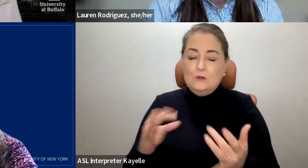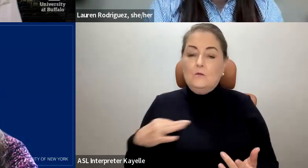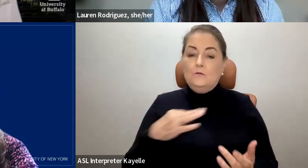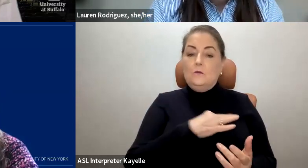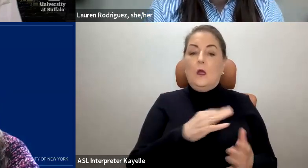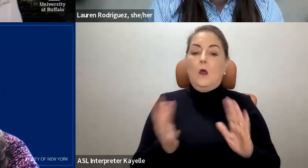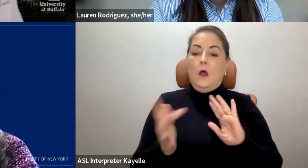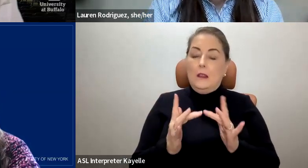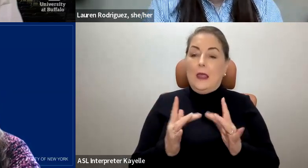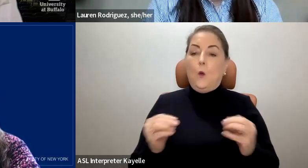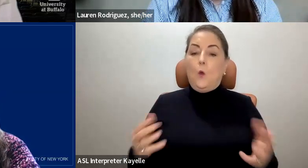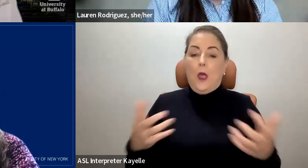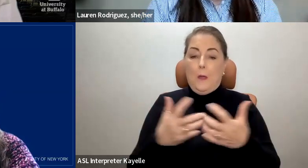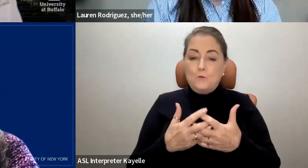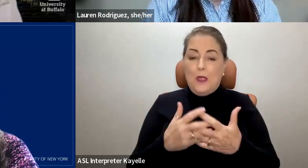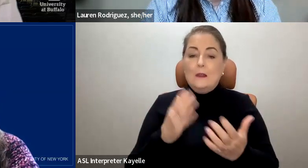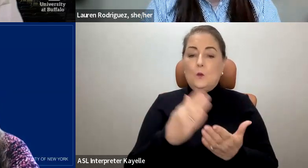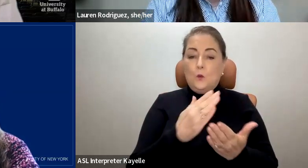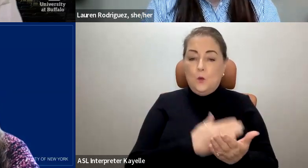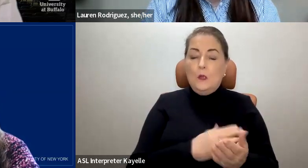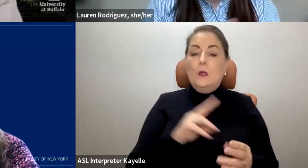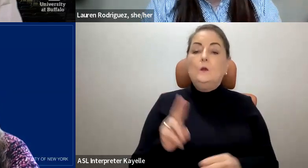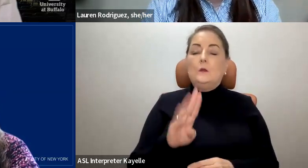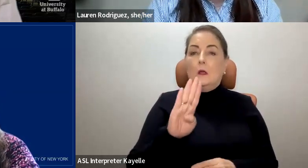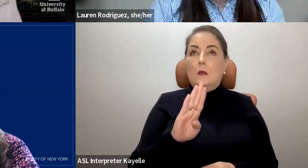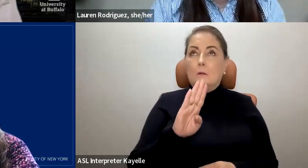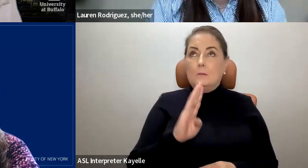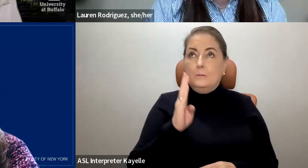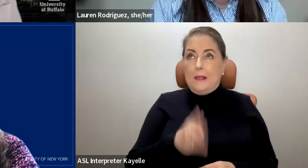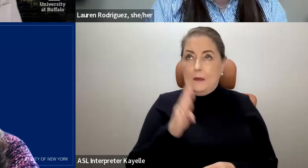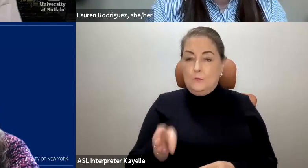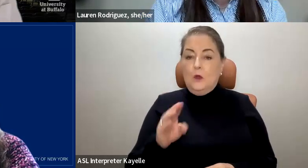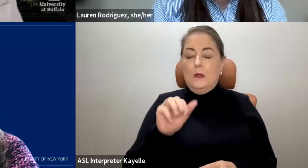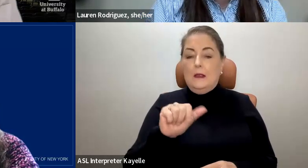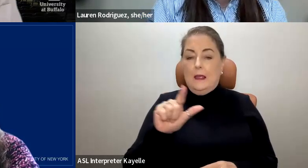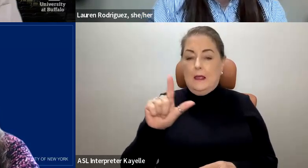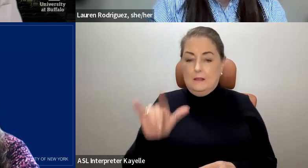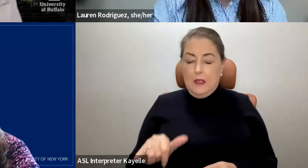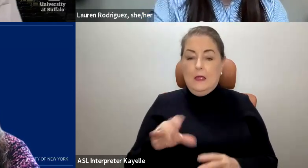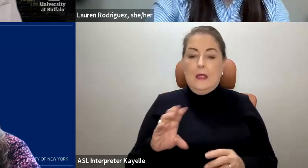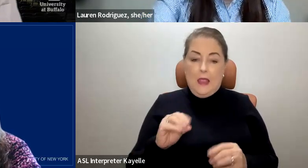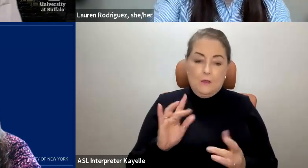or hybrid courses, us as well Blackboard ally, and does outreach to those with the lowest scores, and then also any